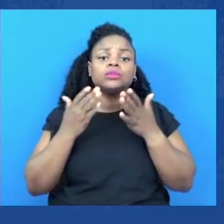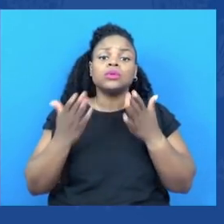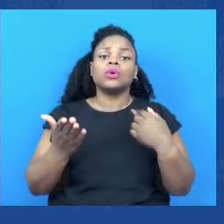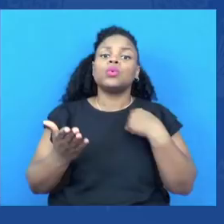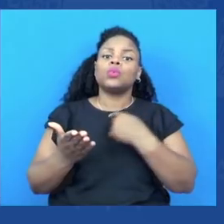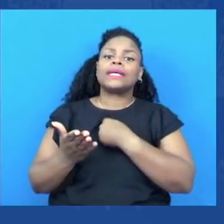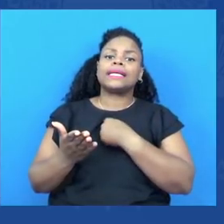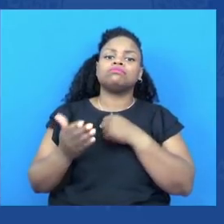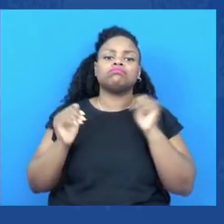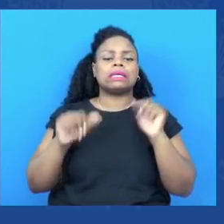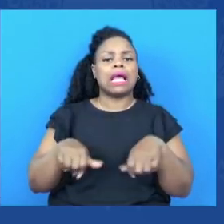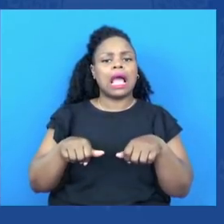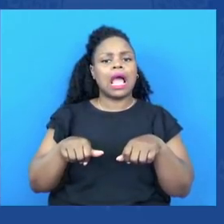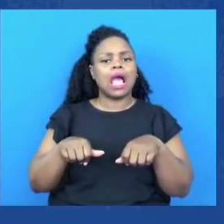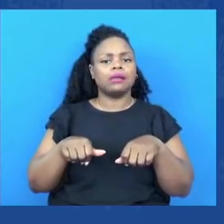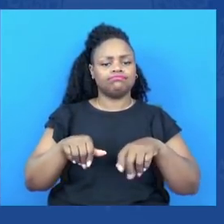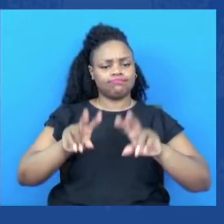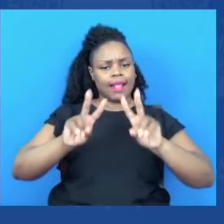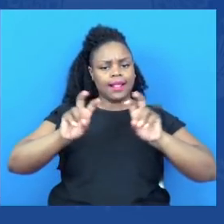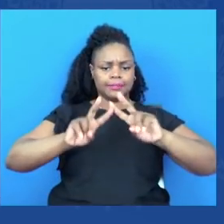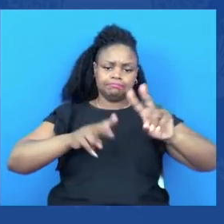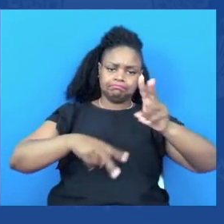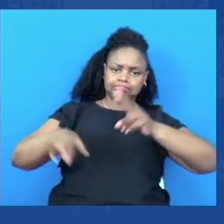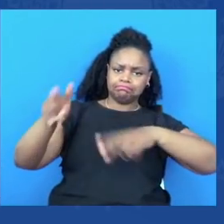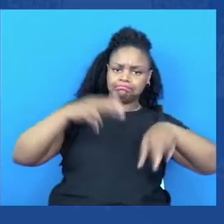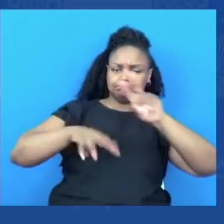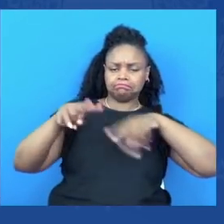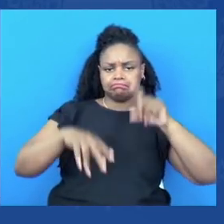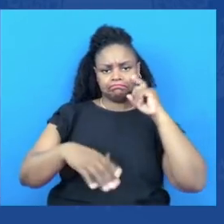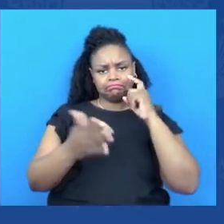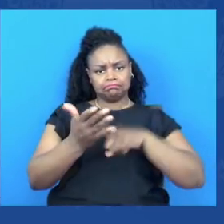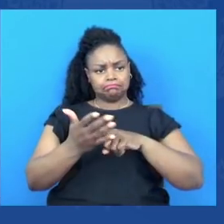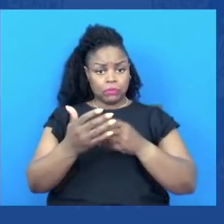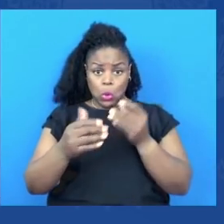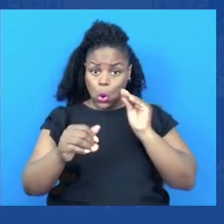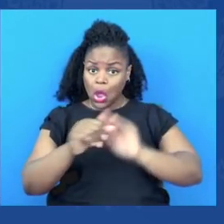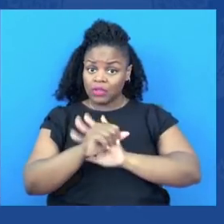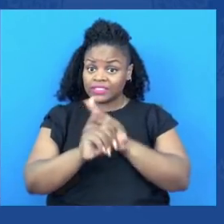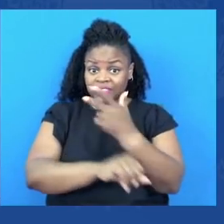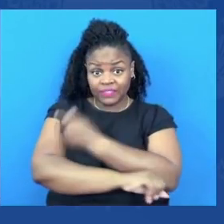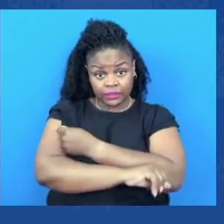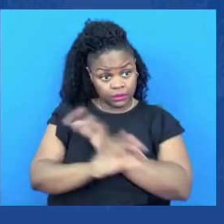and jacking up prices on a range of medications for a range of everyday diseases and conditions.